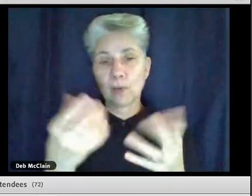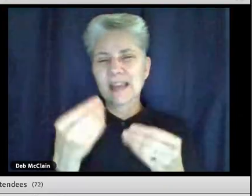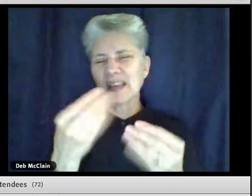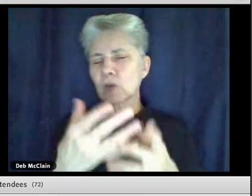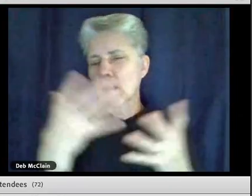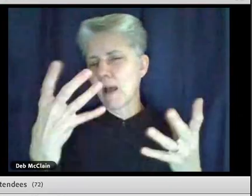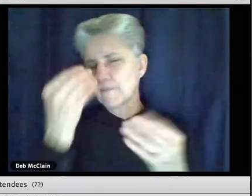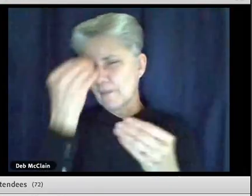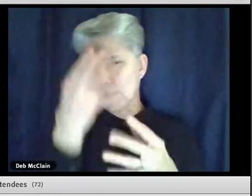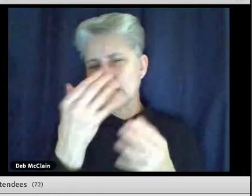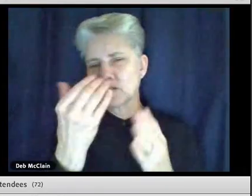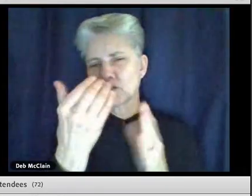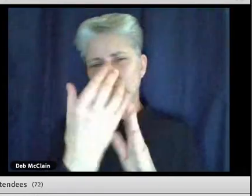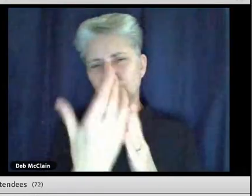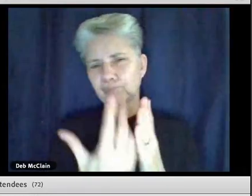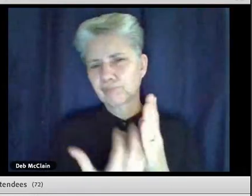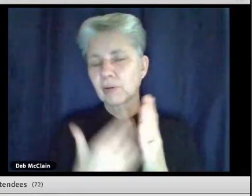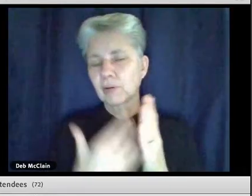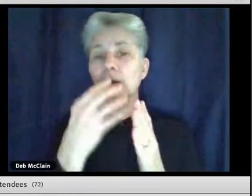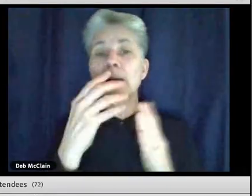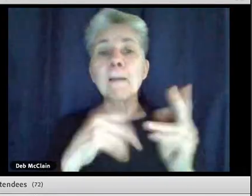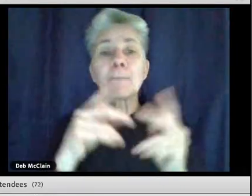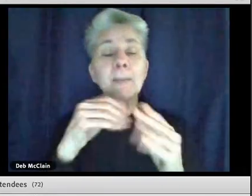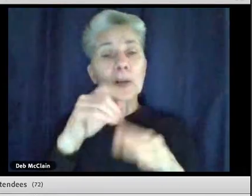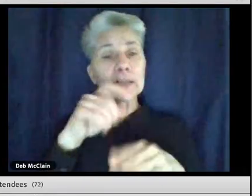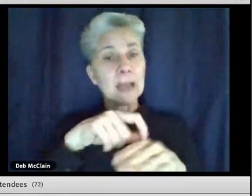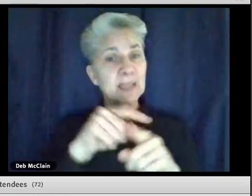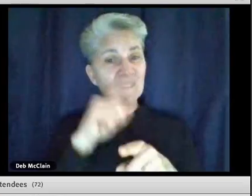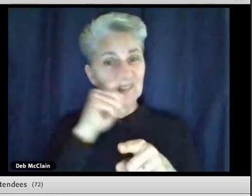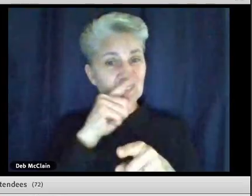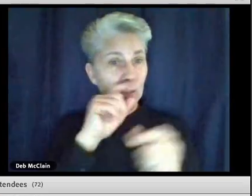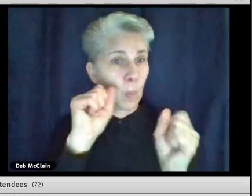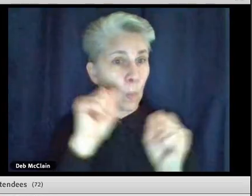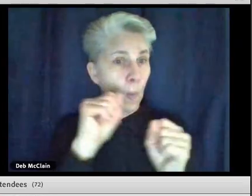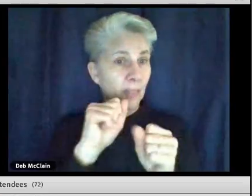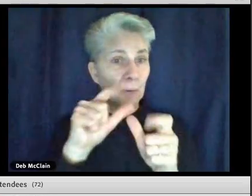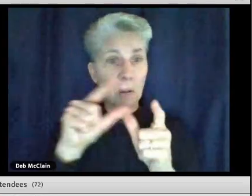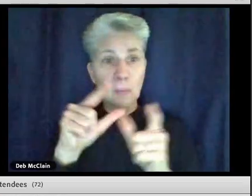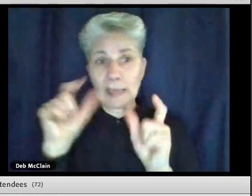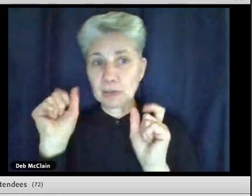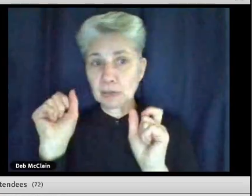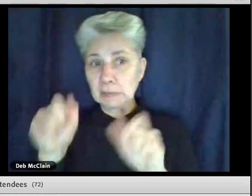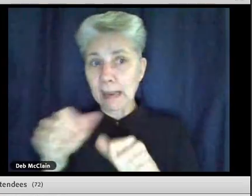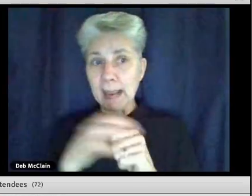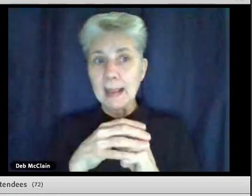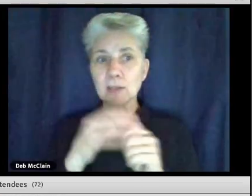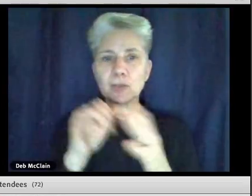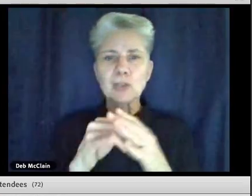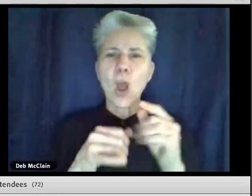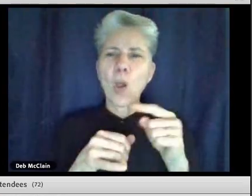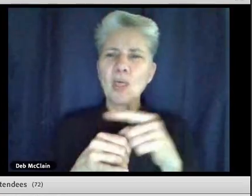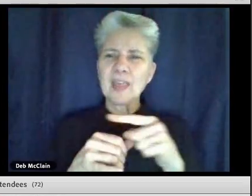and I didn't even log in or have an account so gives you a ton of information. People in times like this can also fake